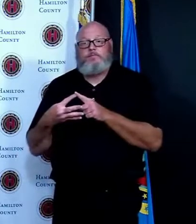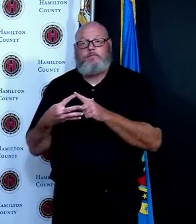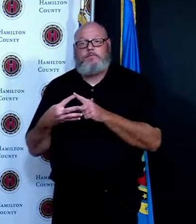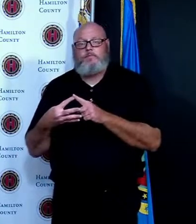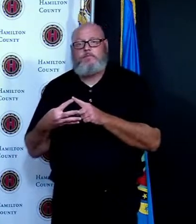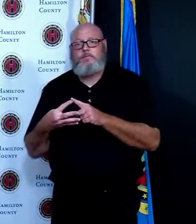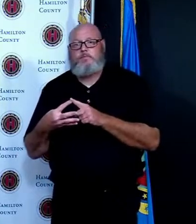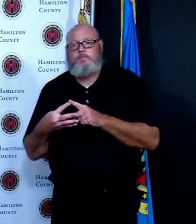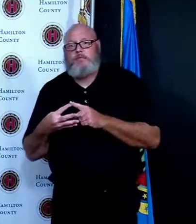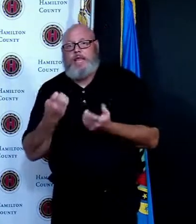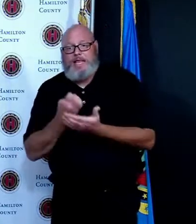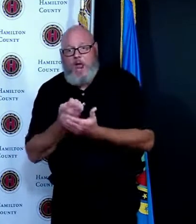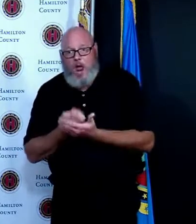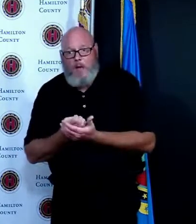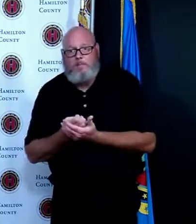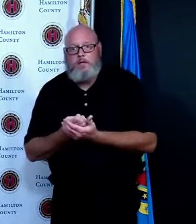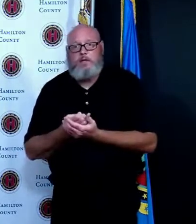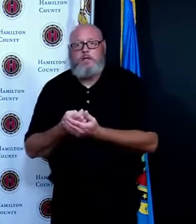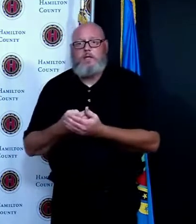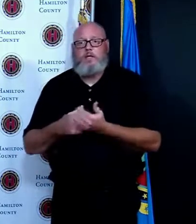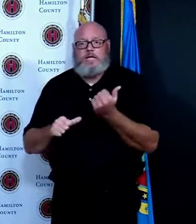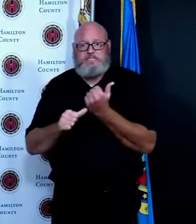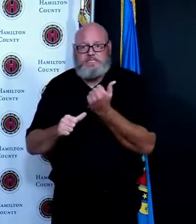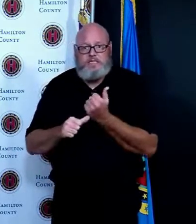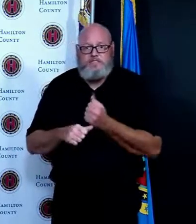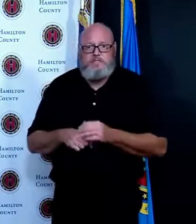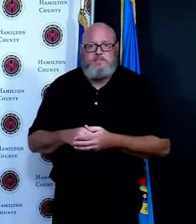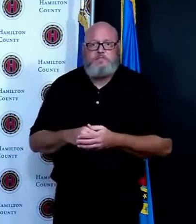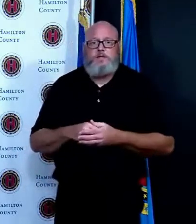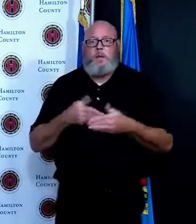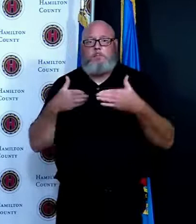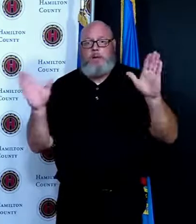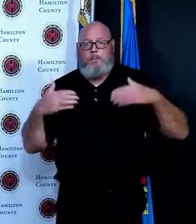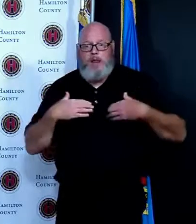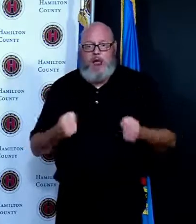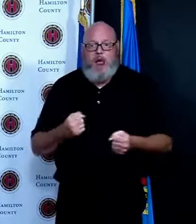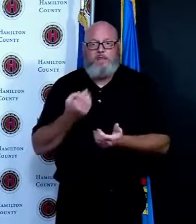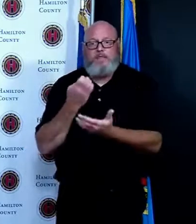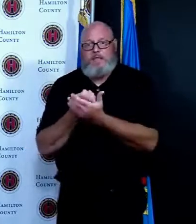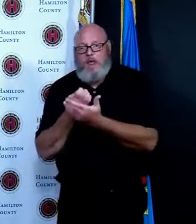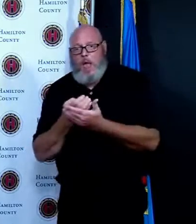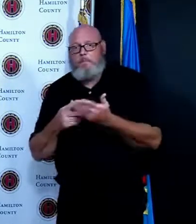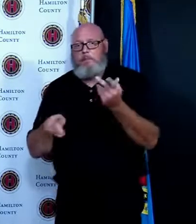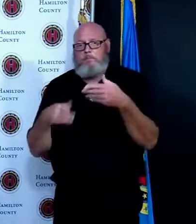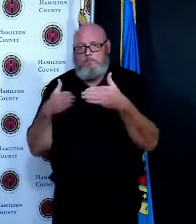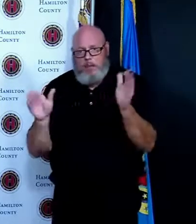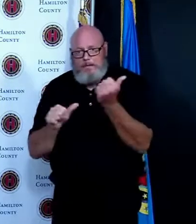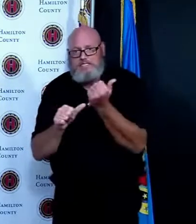funding for internal county operations next slide please so I'm going to go through just briefly